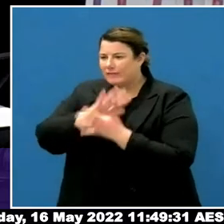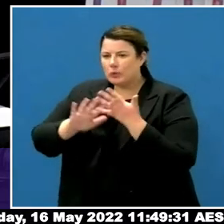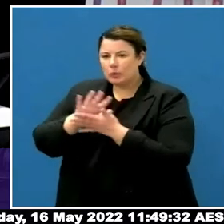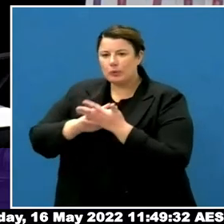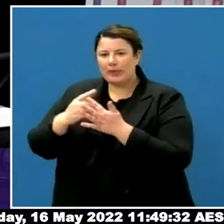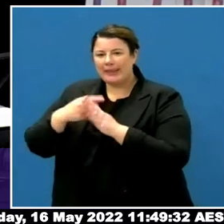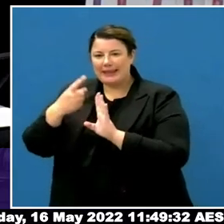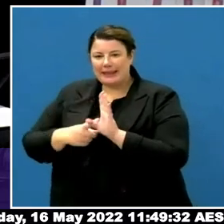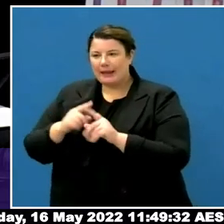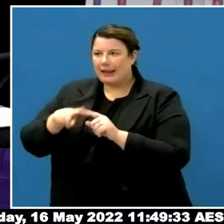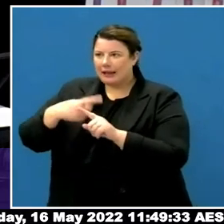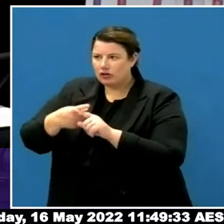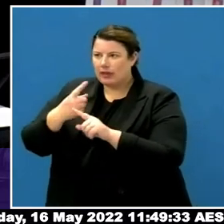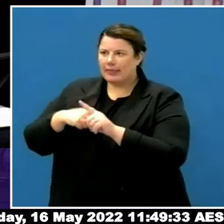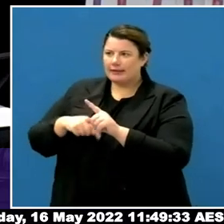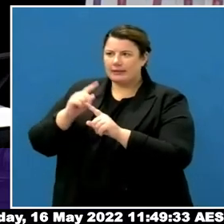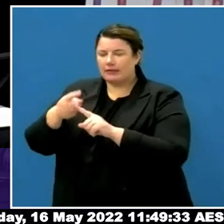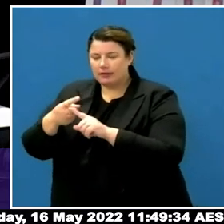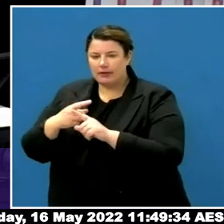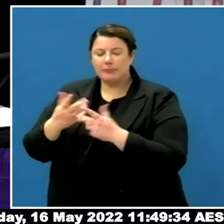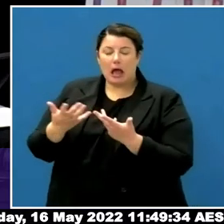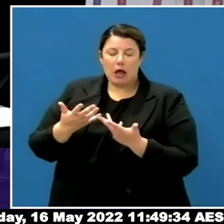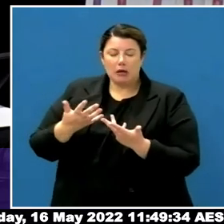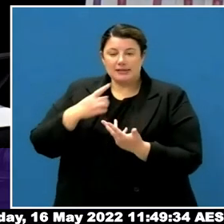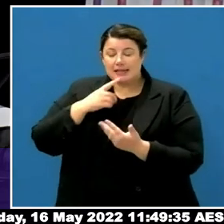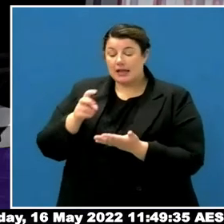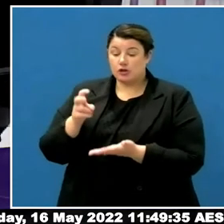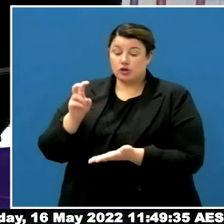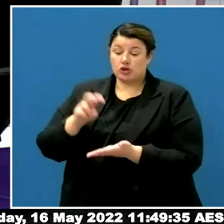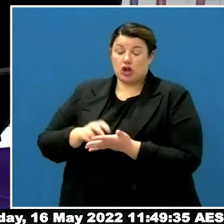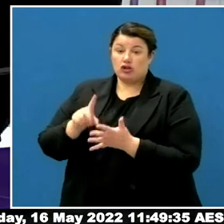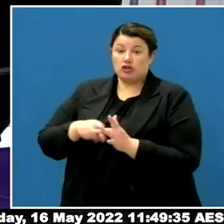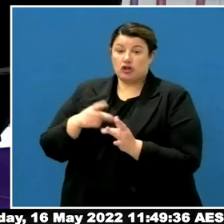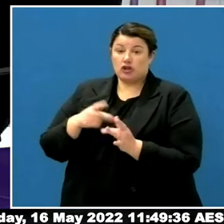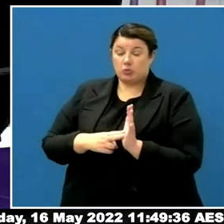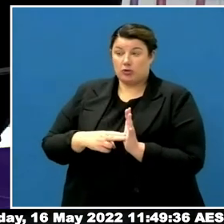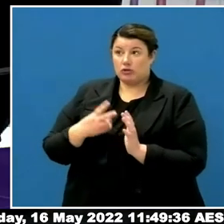But let's assume it was signed around about January 2020.